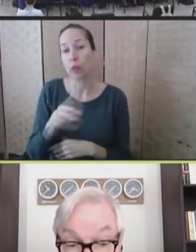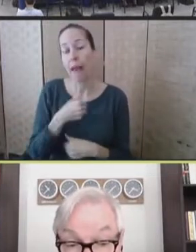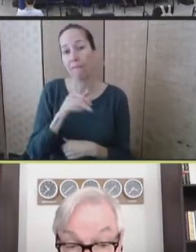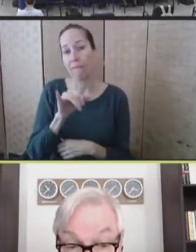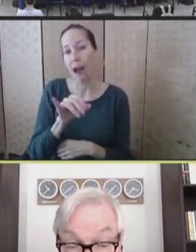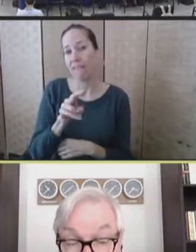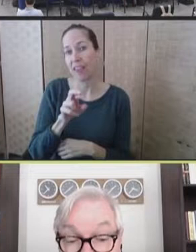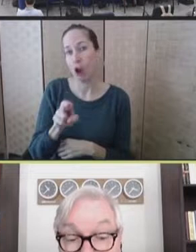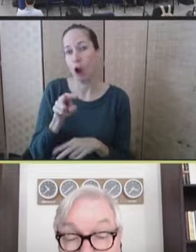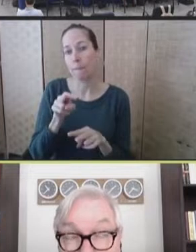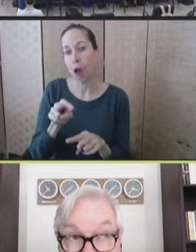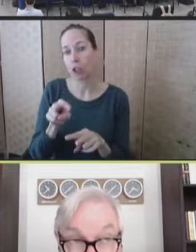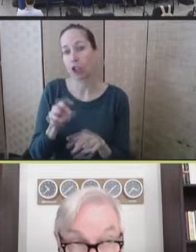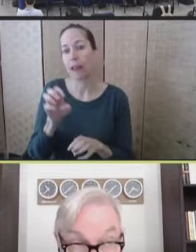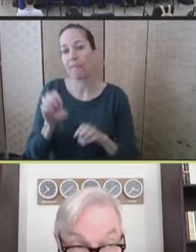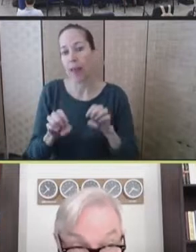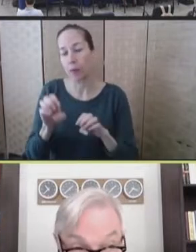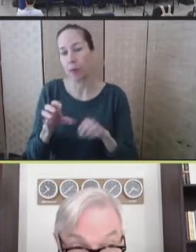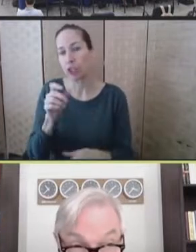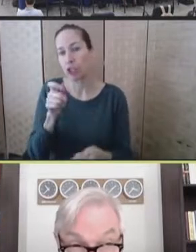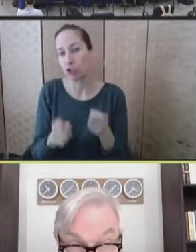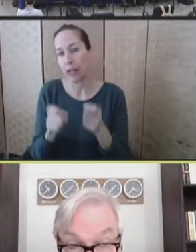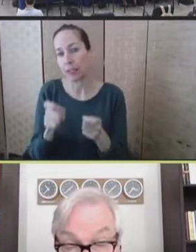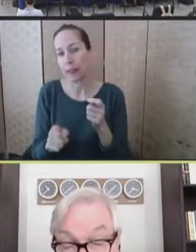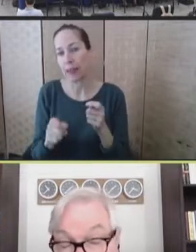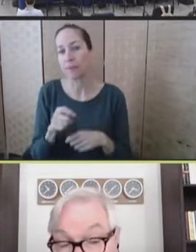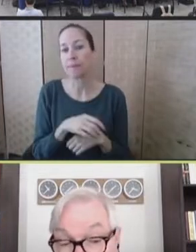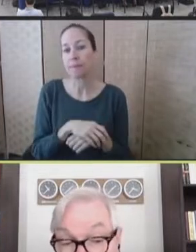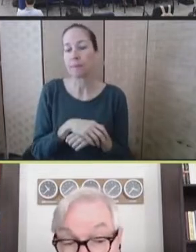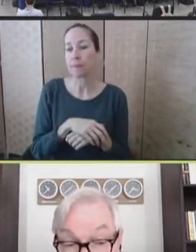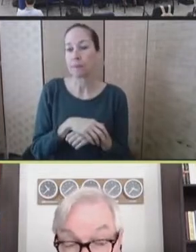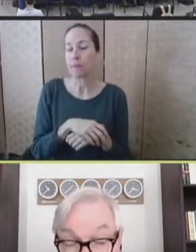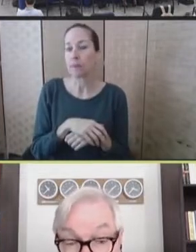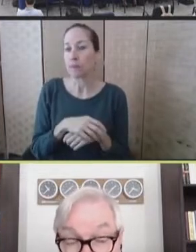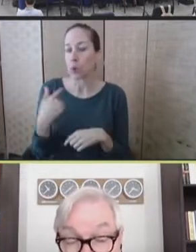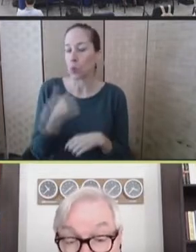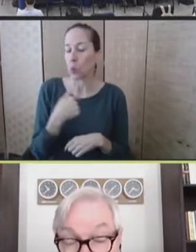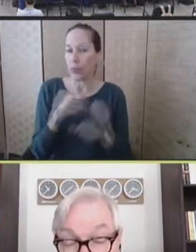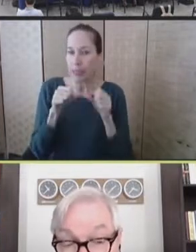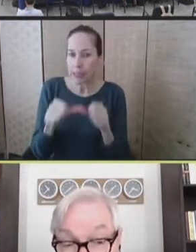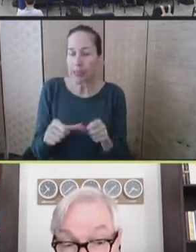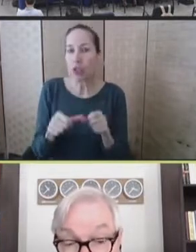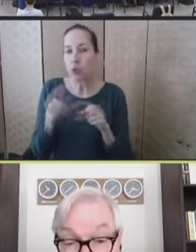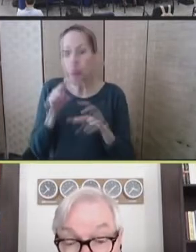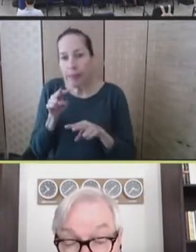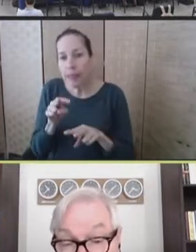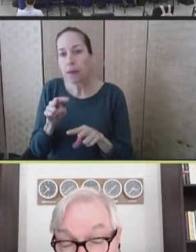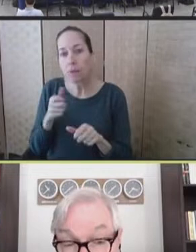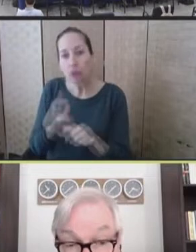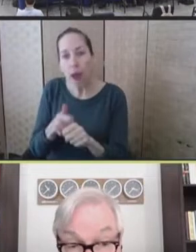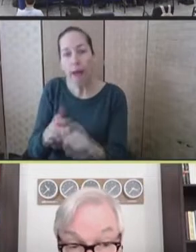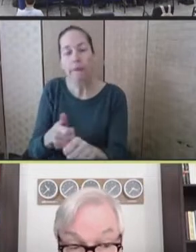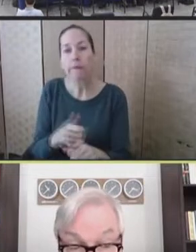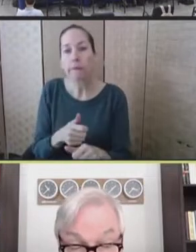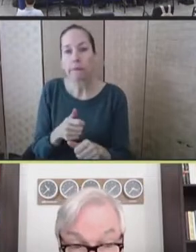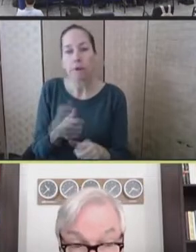adjustment continuing to keep track of where the roadmap is at and what else we need to do with it.